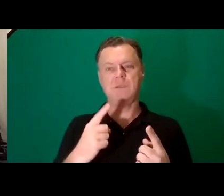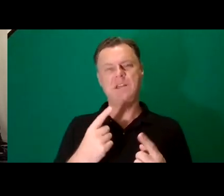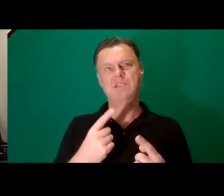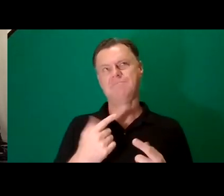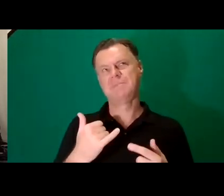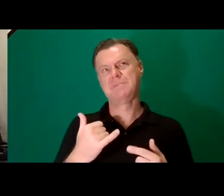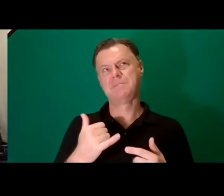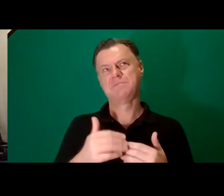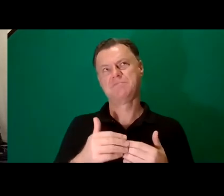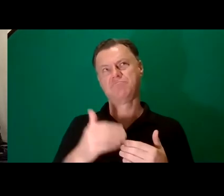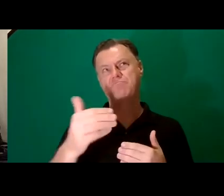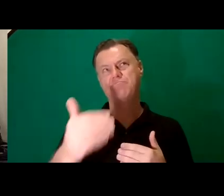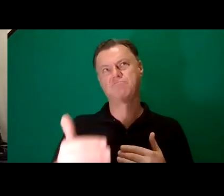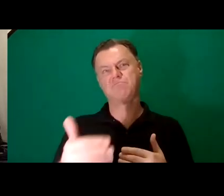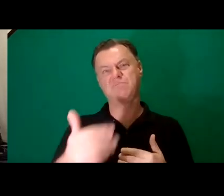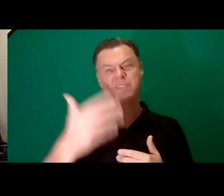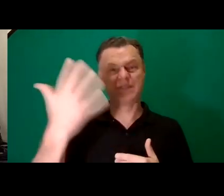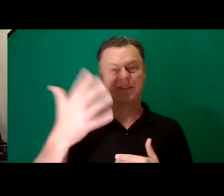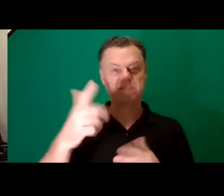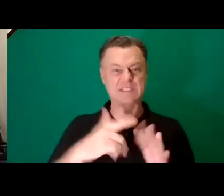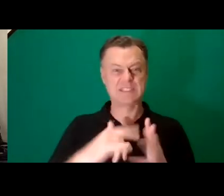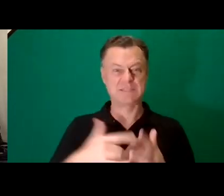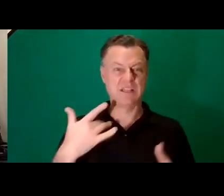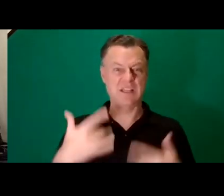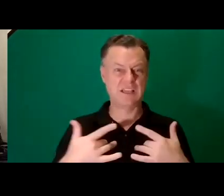next 15 years feeling that way.